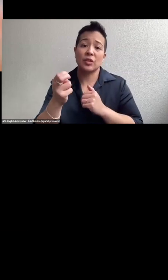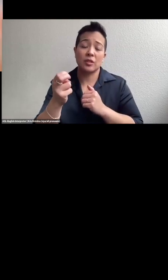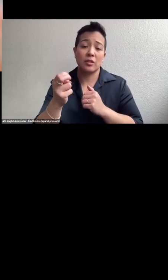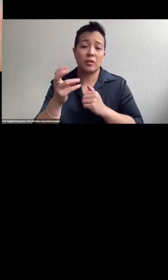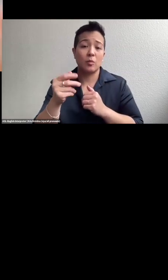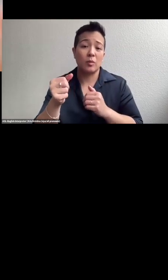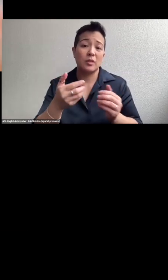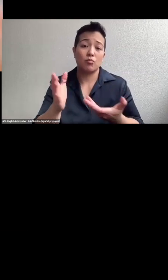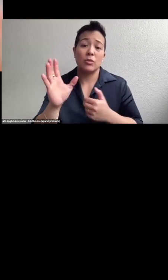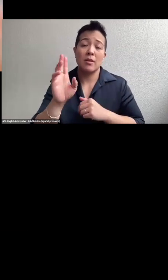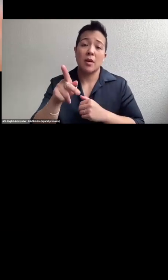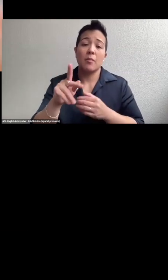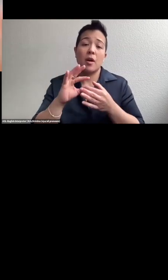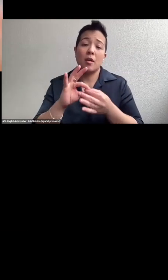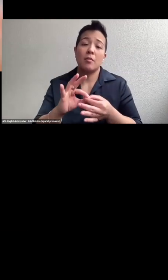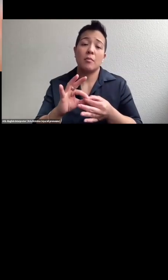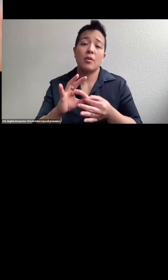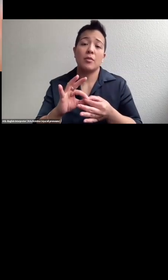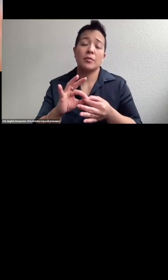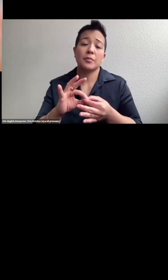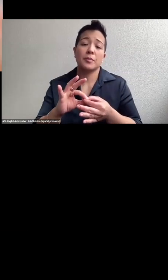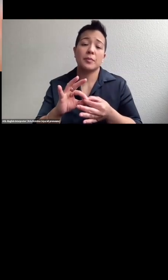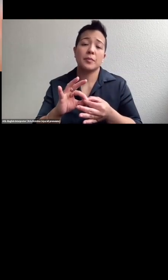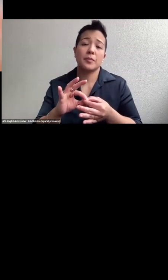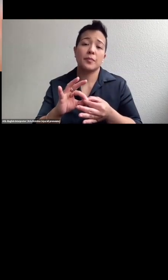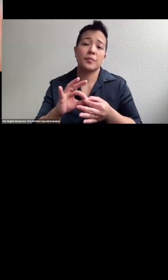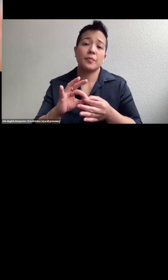up about, you know, the whole trauma about having the